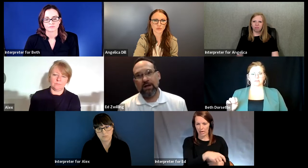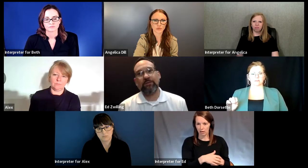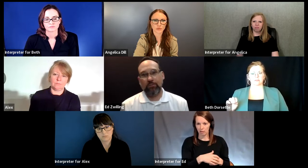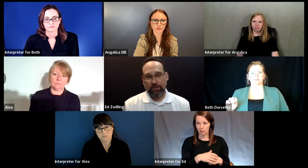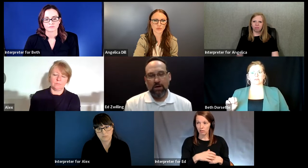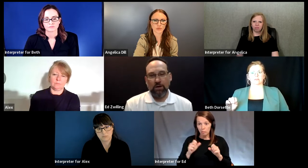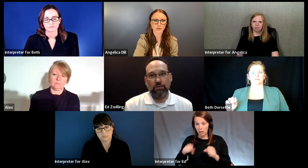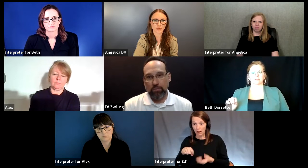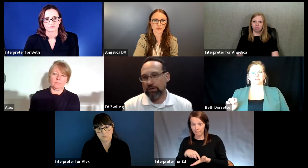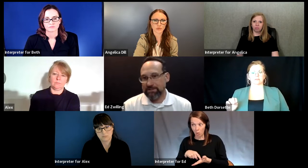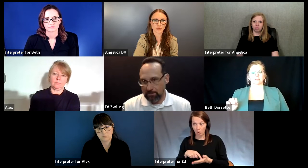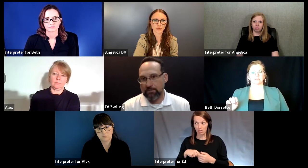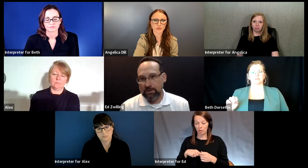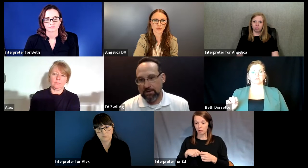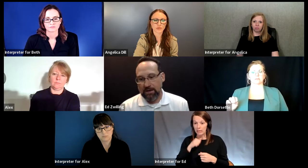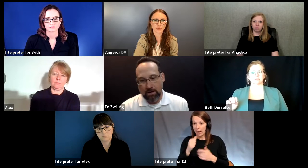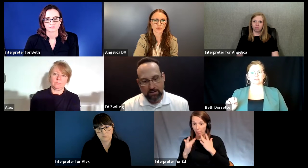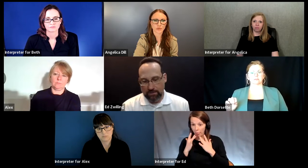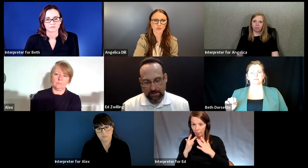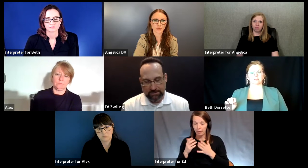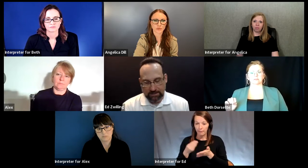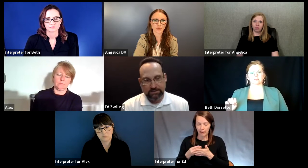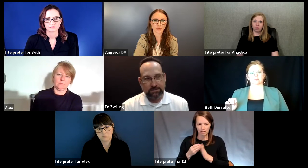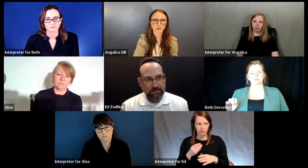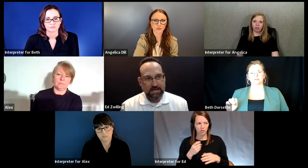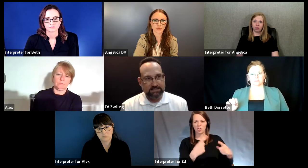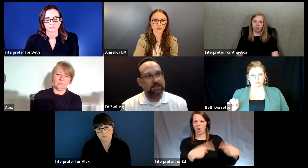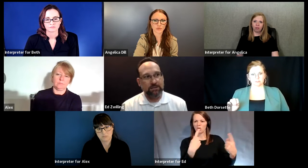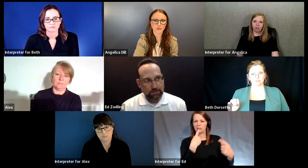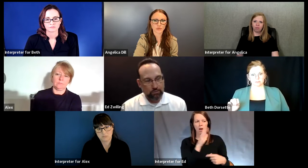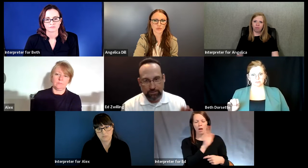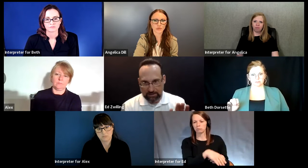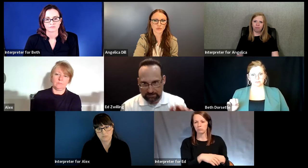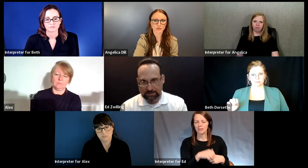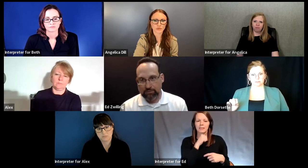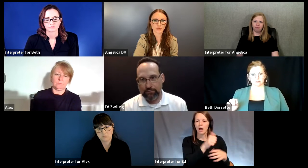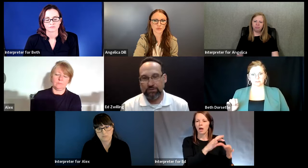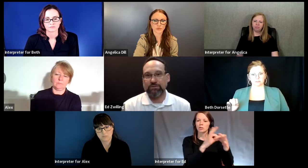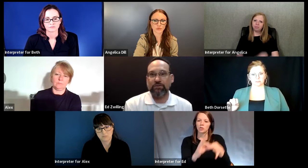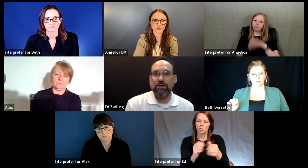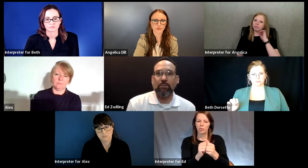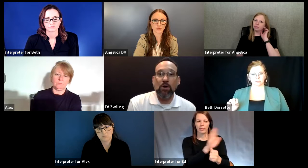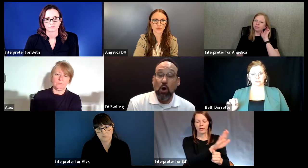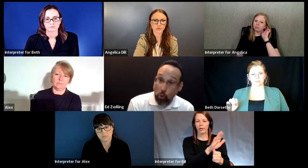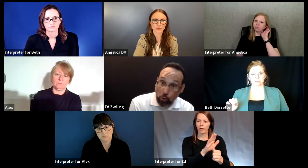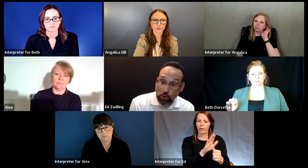Or not that it would be undue burdensome. They argue that it has nothing to do with the essential functions of your job.